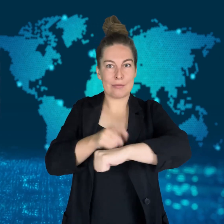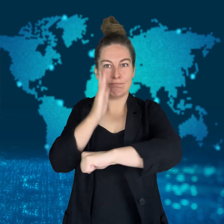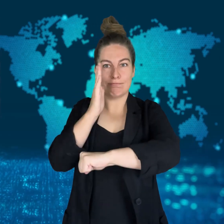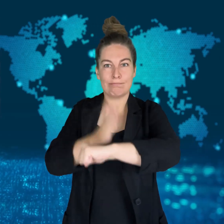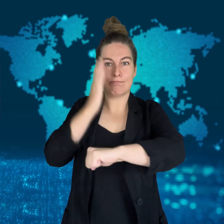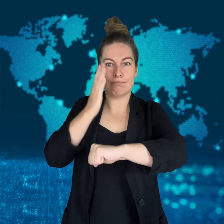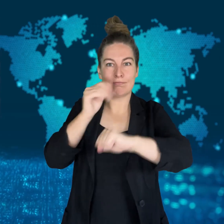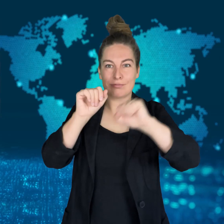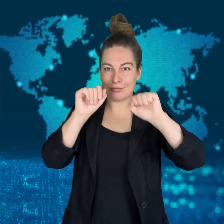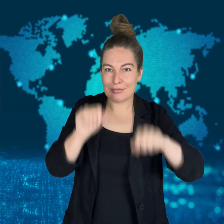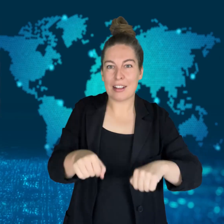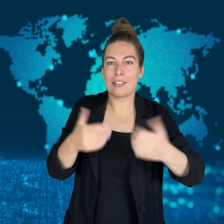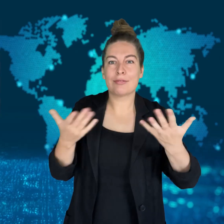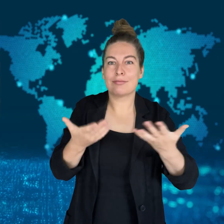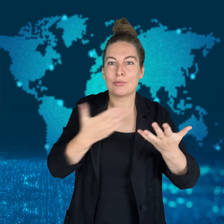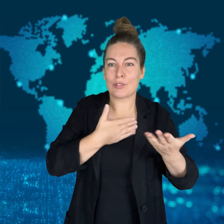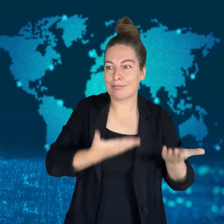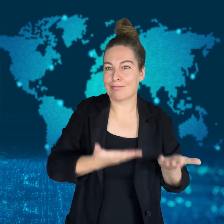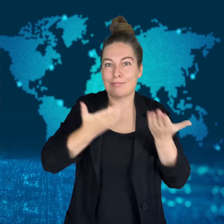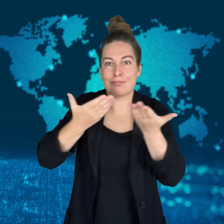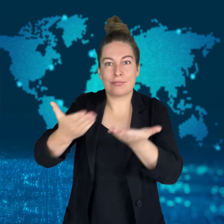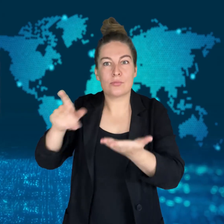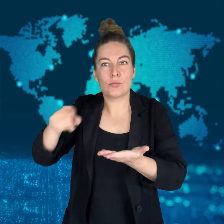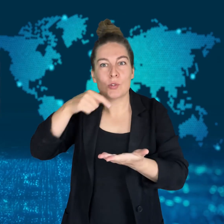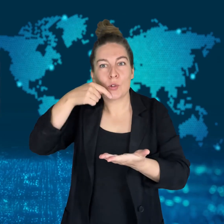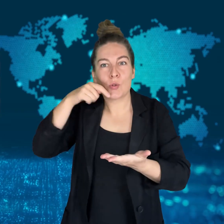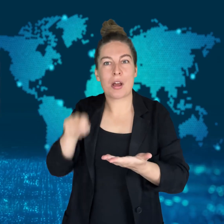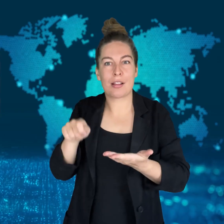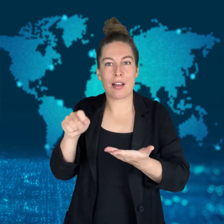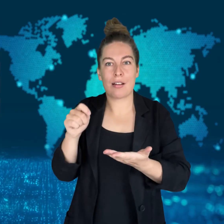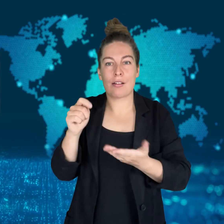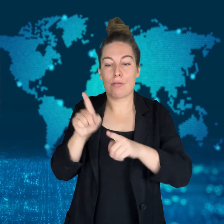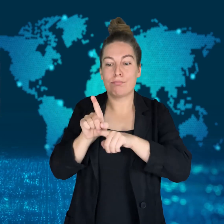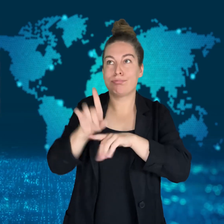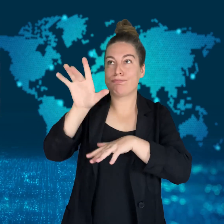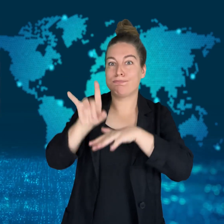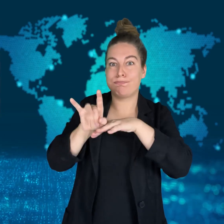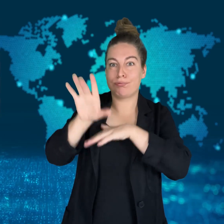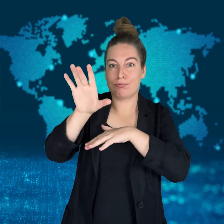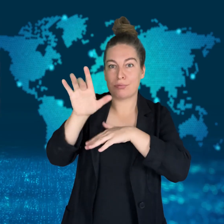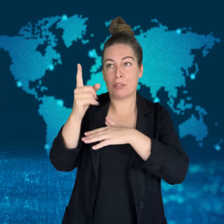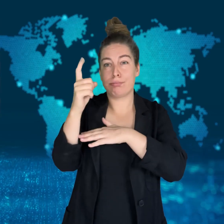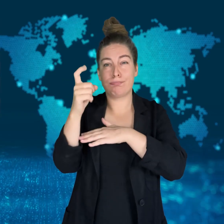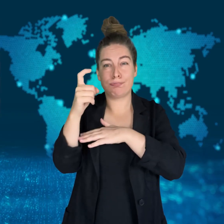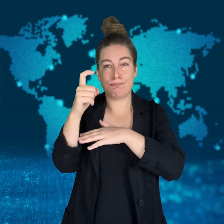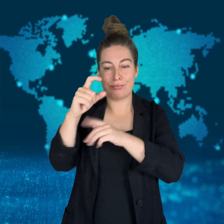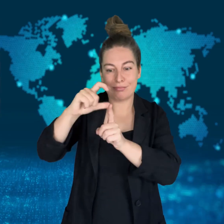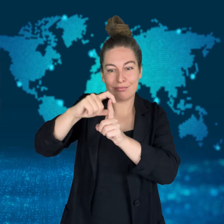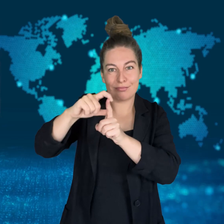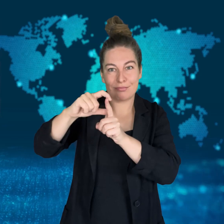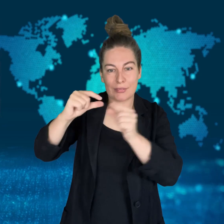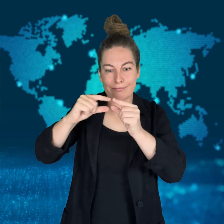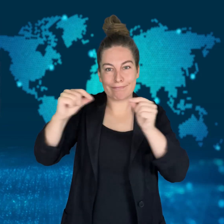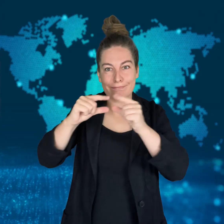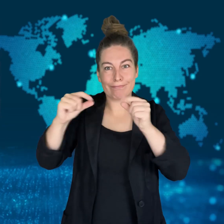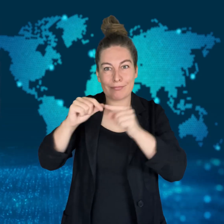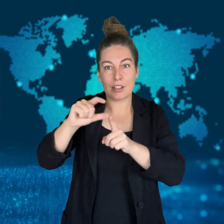its ammunition supply goal on time.